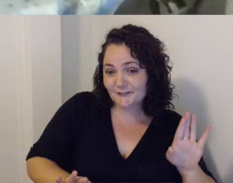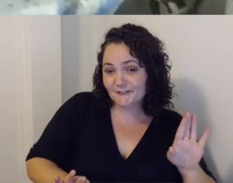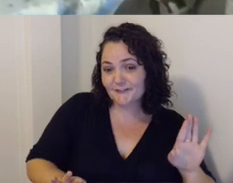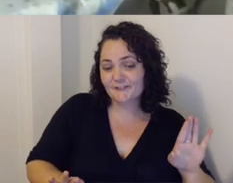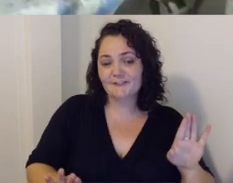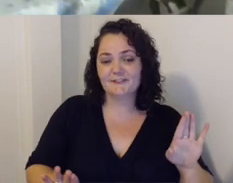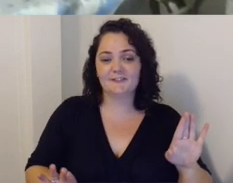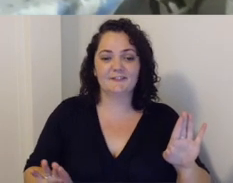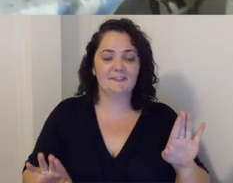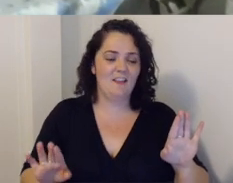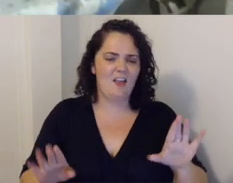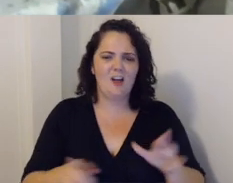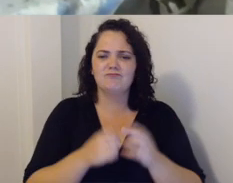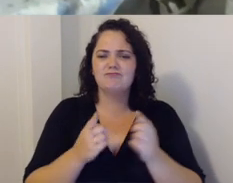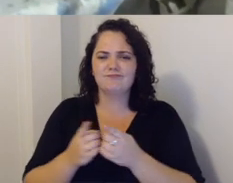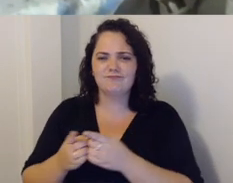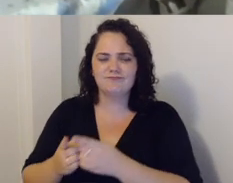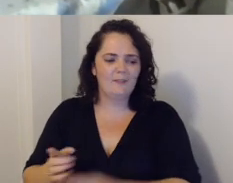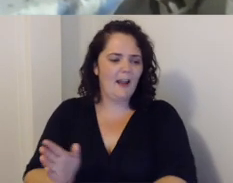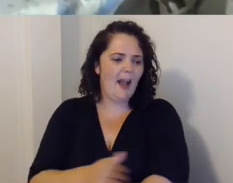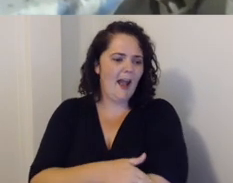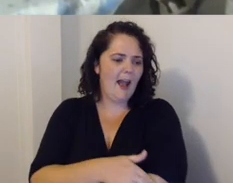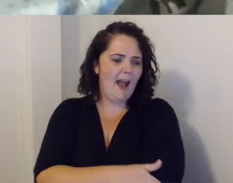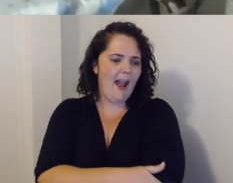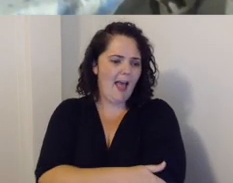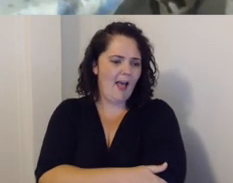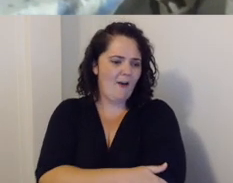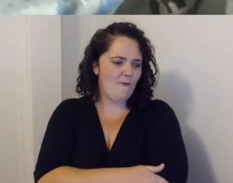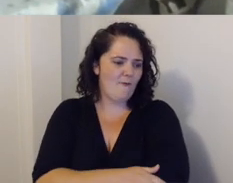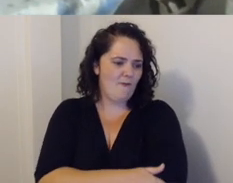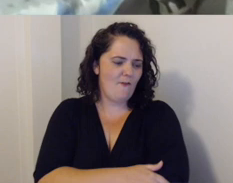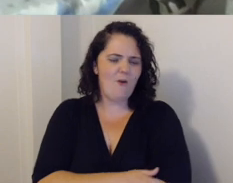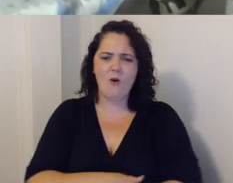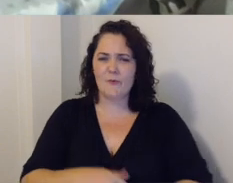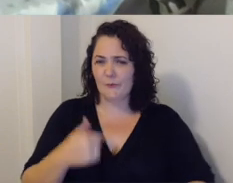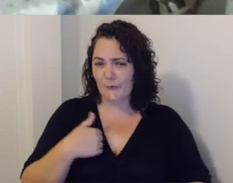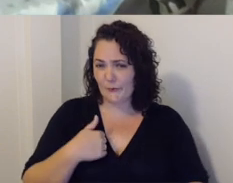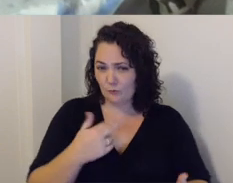tiny folds and the knuckles and all those things but we never draw all of those things, we're always